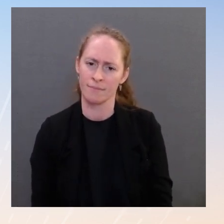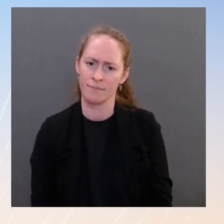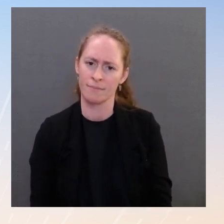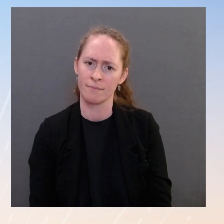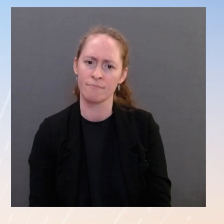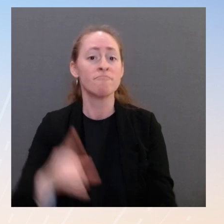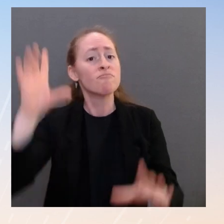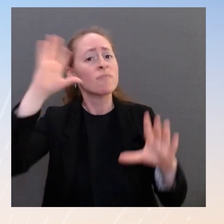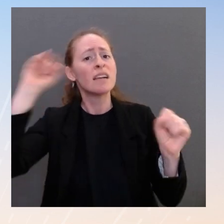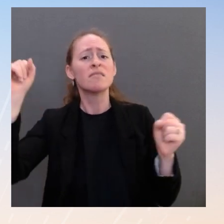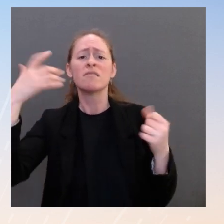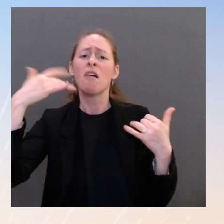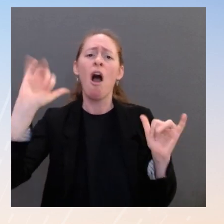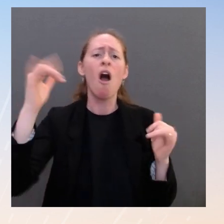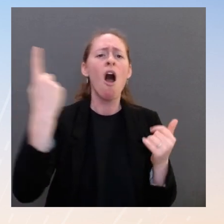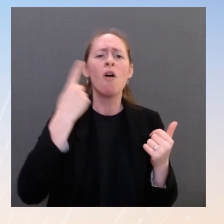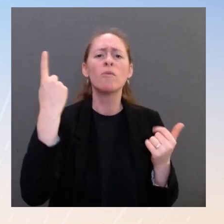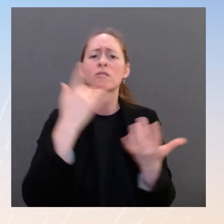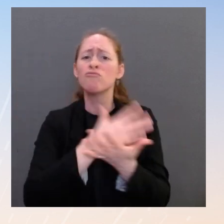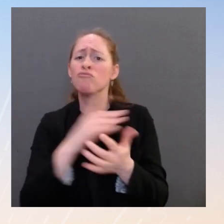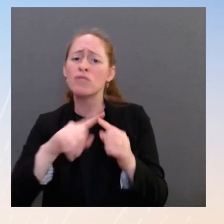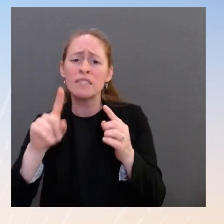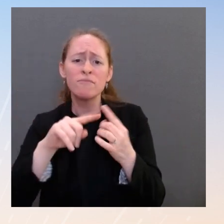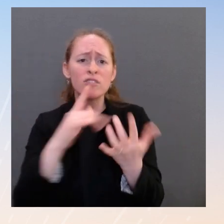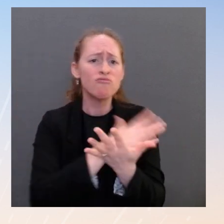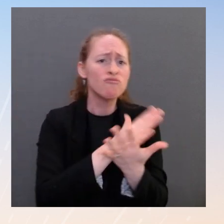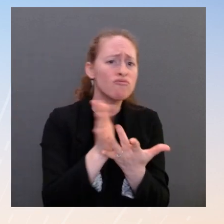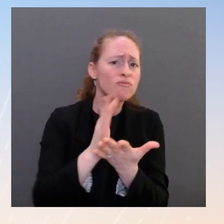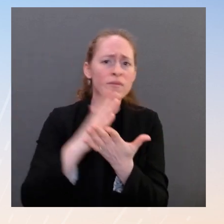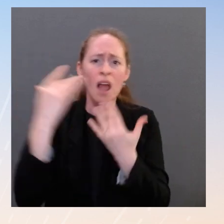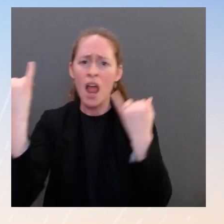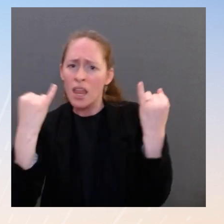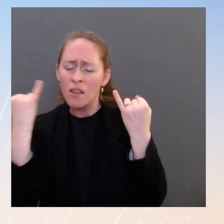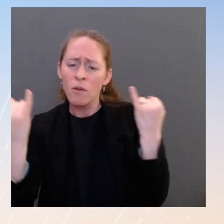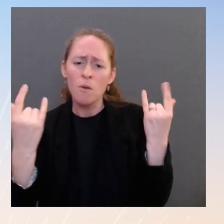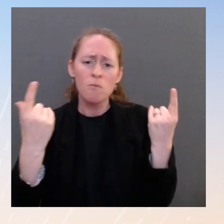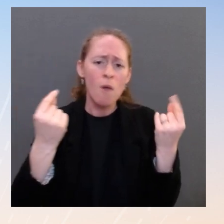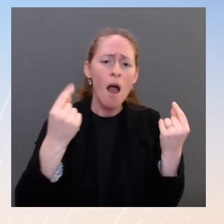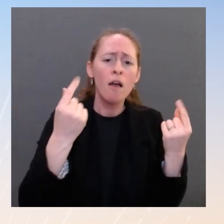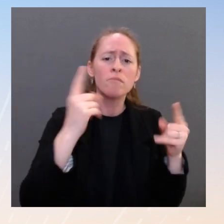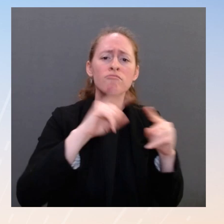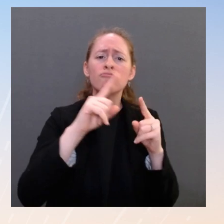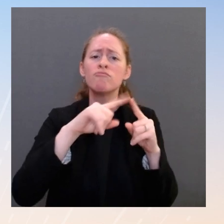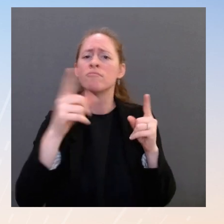and we're continuing to consult with members of Congress about a range of options on lowering the price of gas. Go ahead.